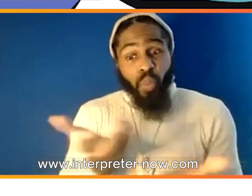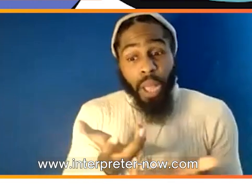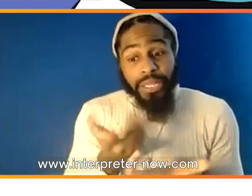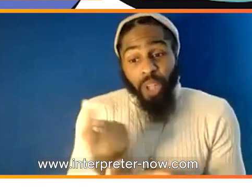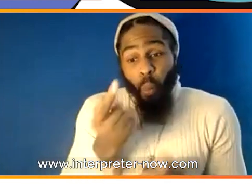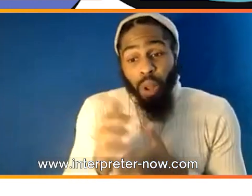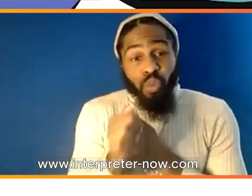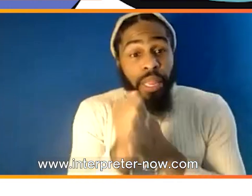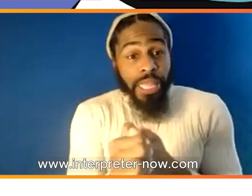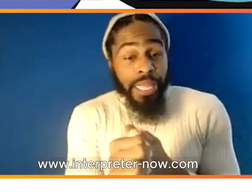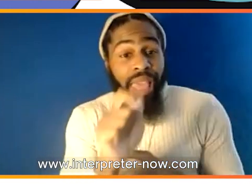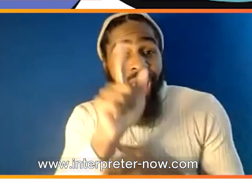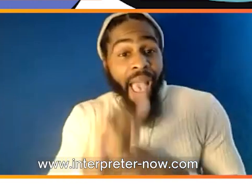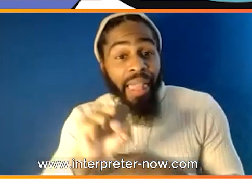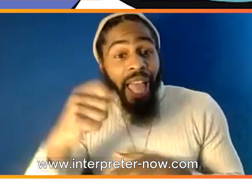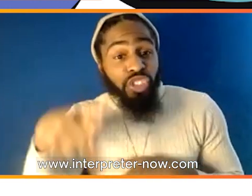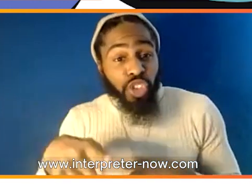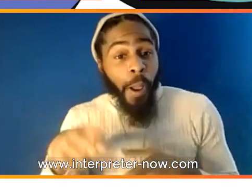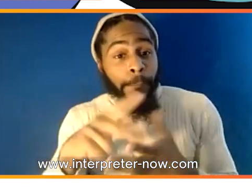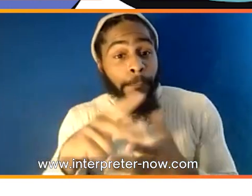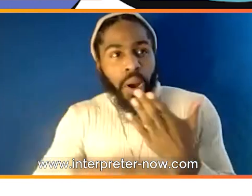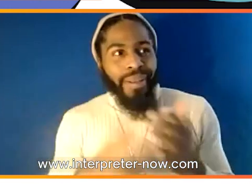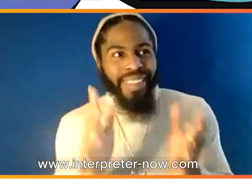like, "That sounds amazing! I'm passionate about this, let's do it." So it really came